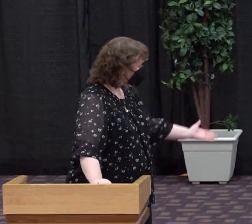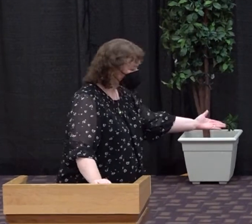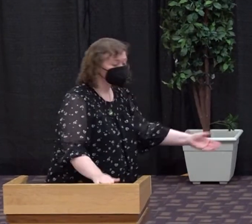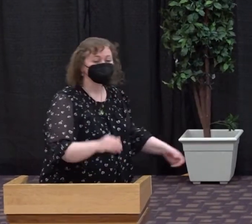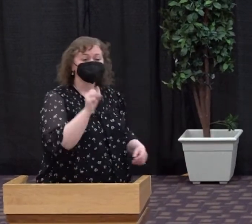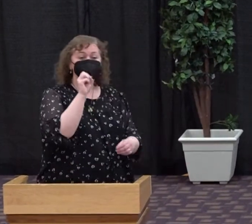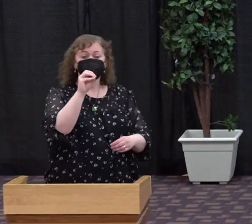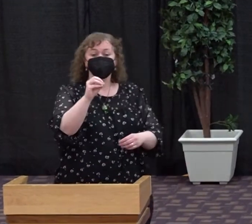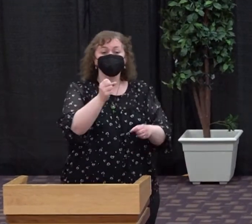Hi!